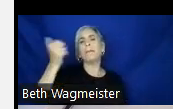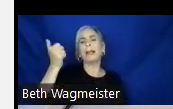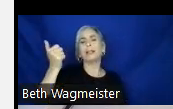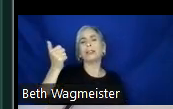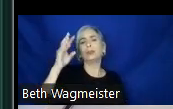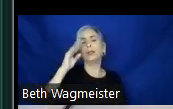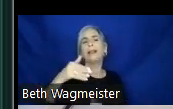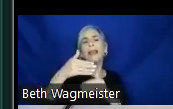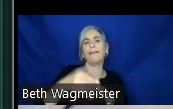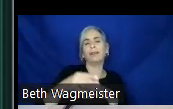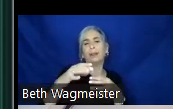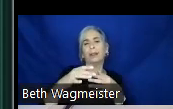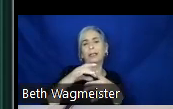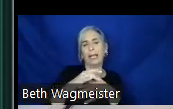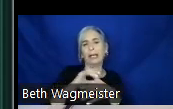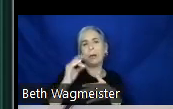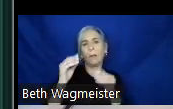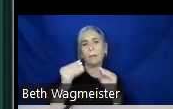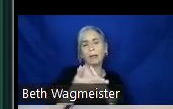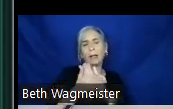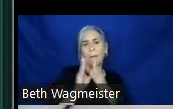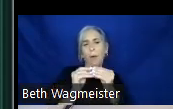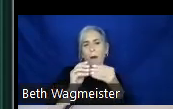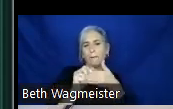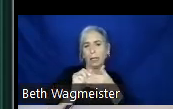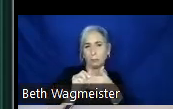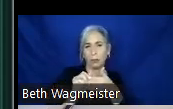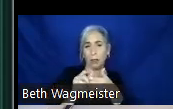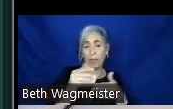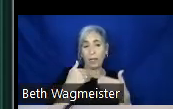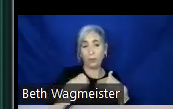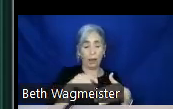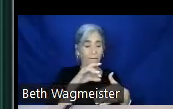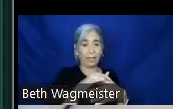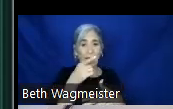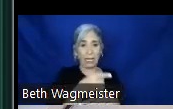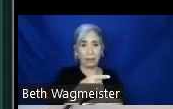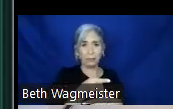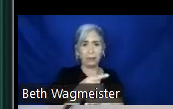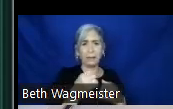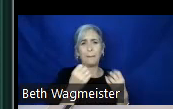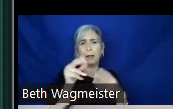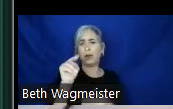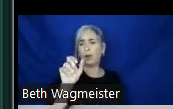more flexible. We end up with content that is JSON. There is a bunch of Nobel Prize winners and